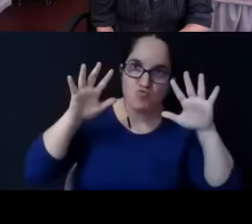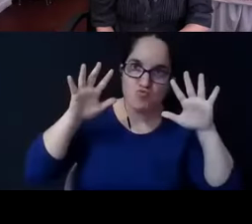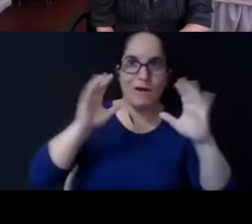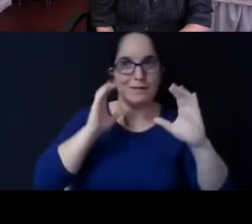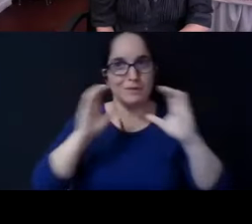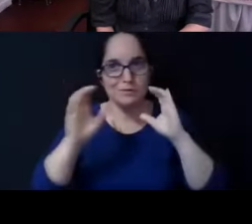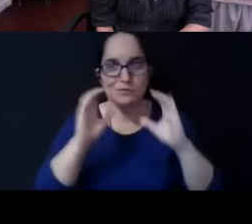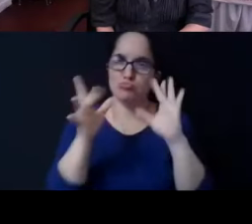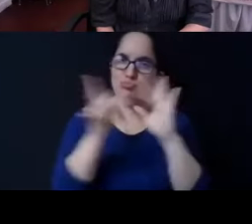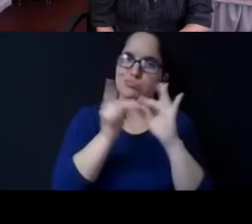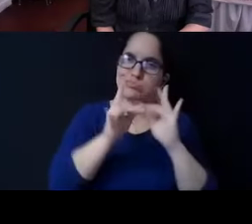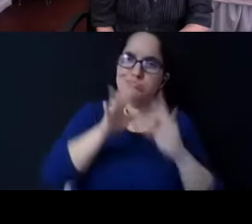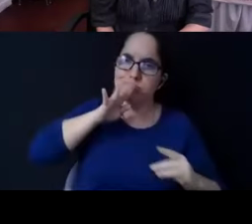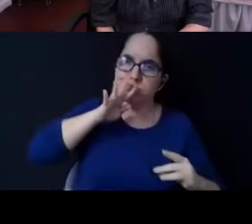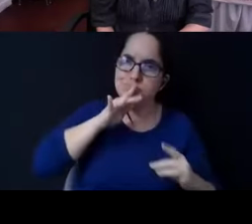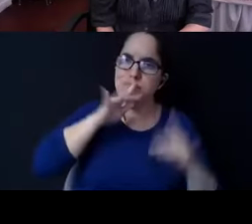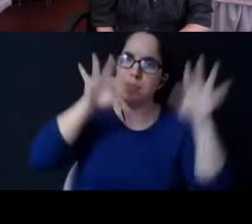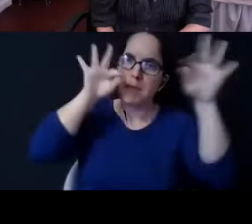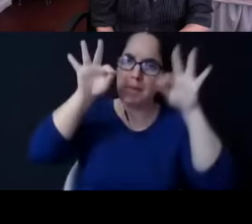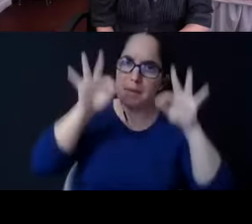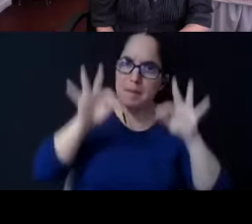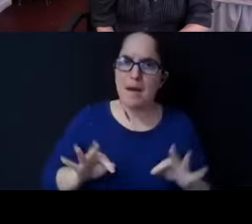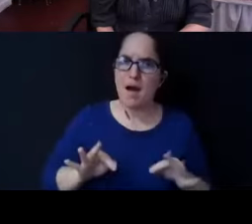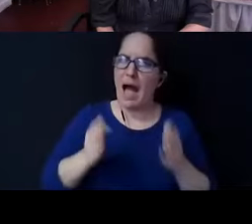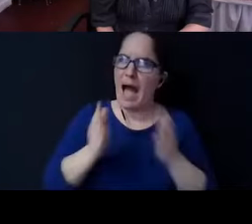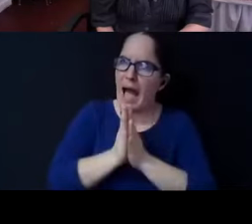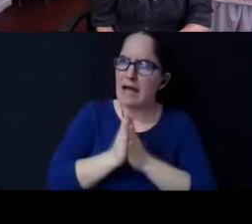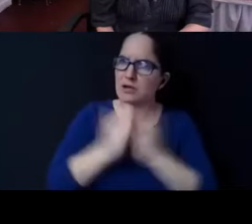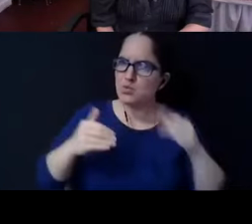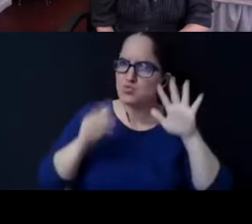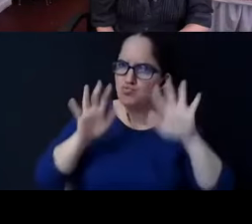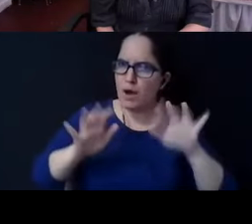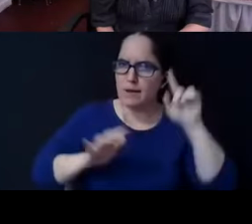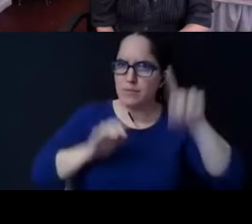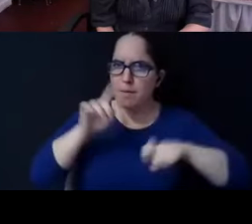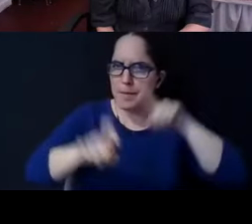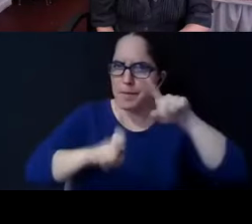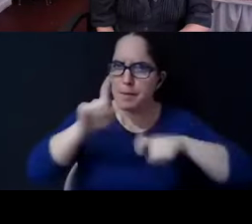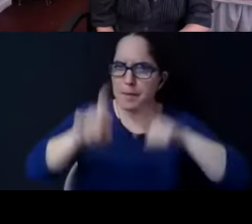those great questions were asked and something that would probably wouldn't be possible to